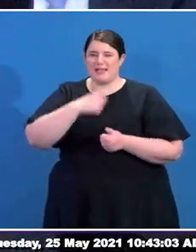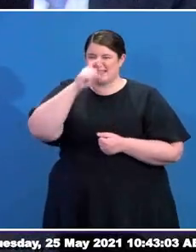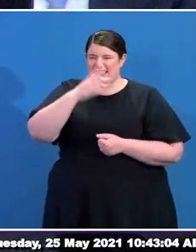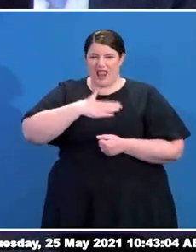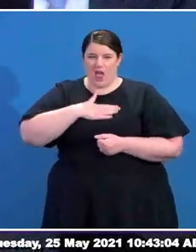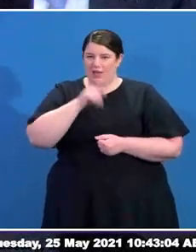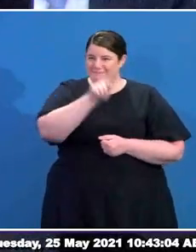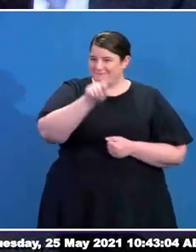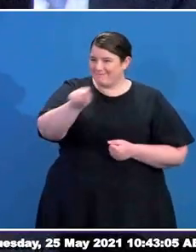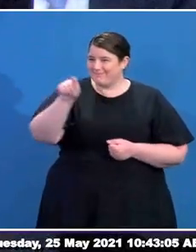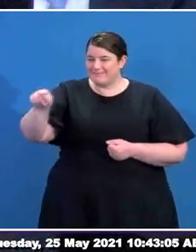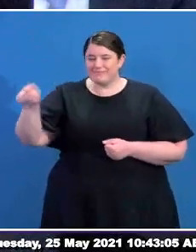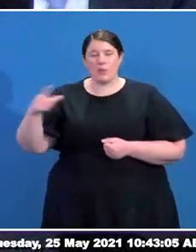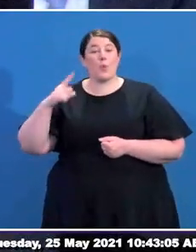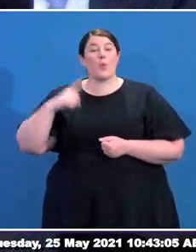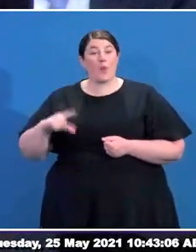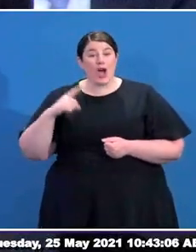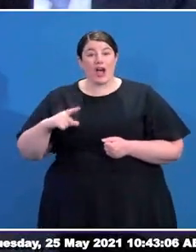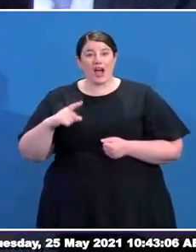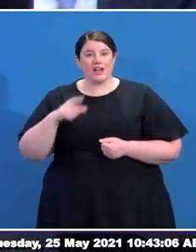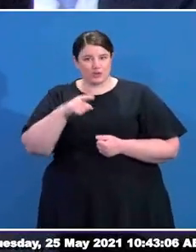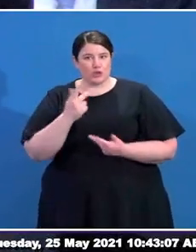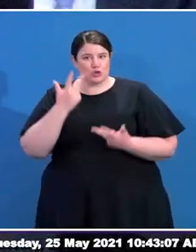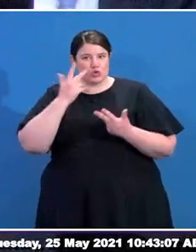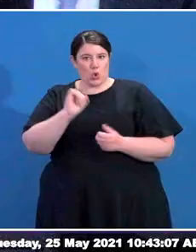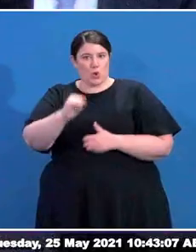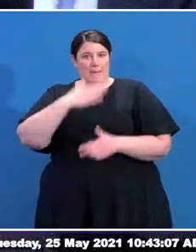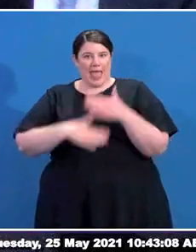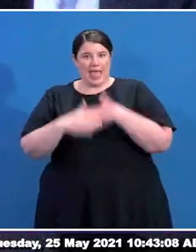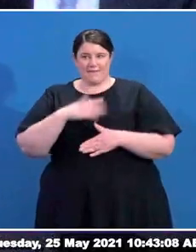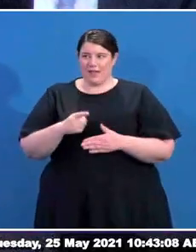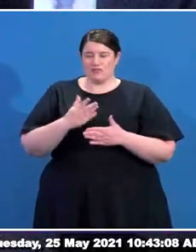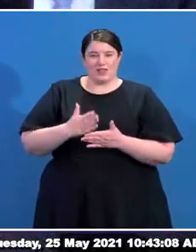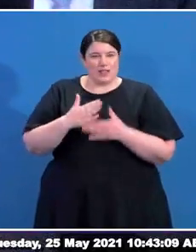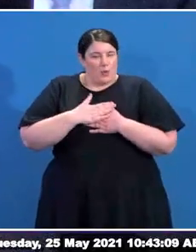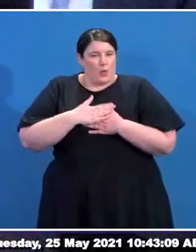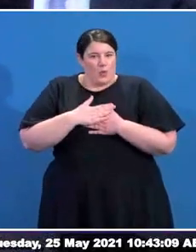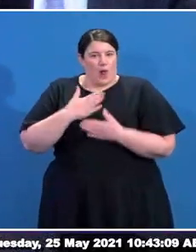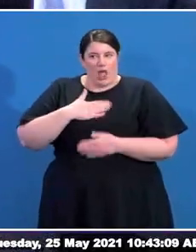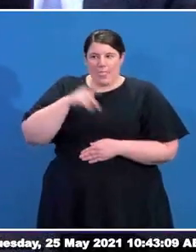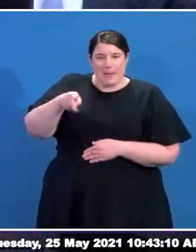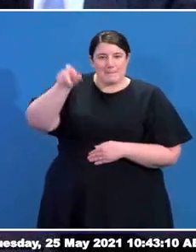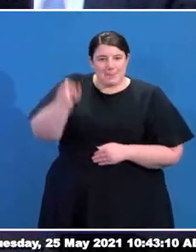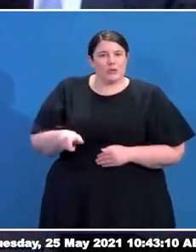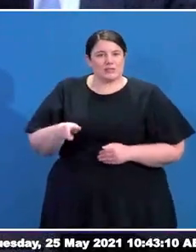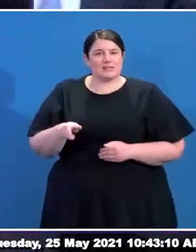Because if she is showing signs that, you know, she likes a person